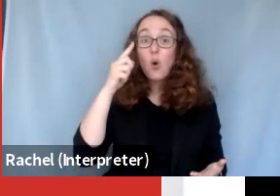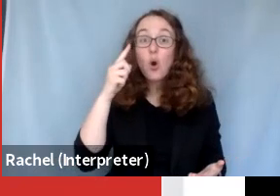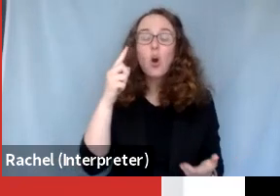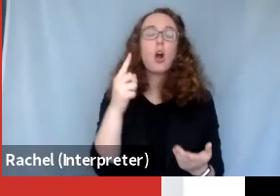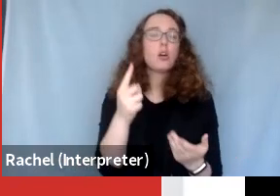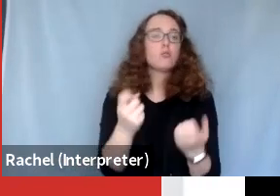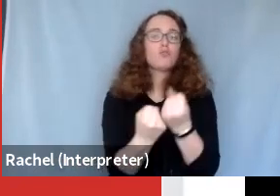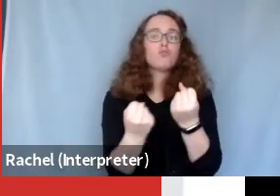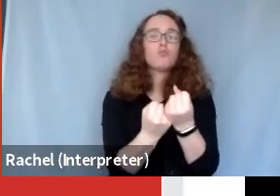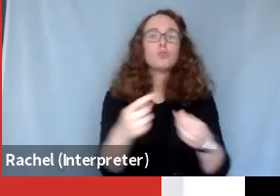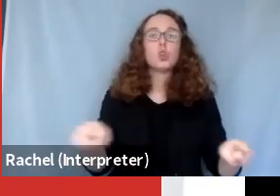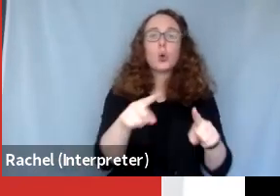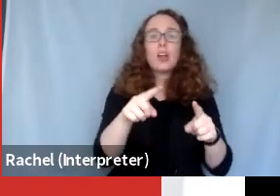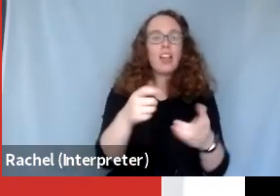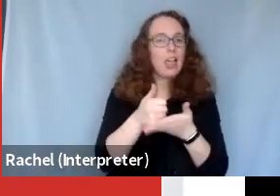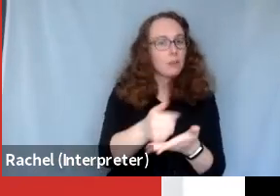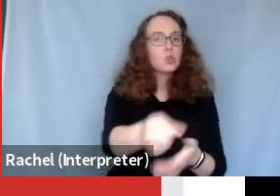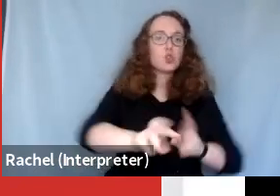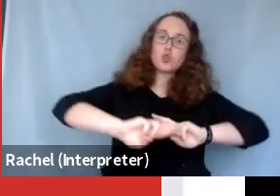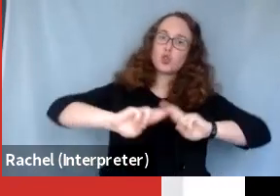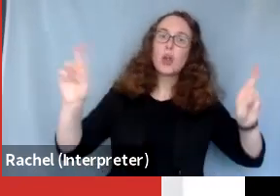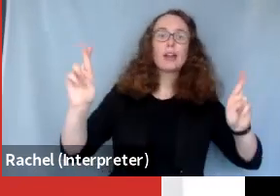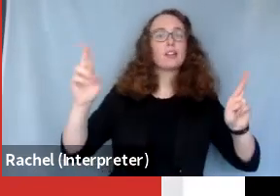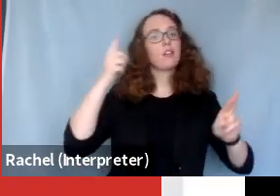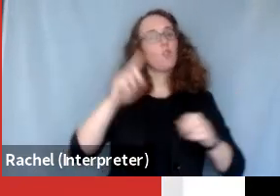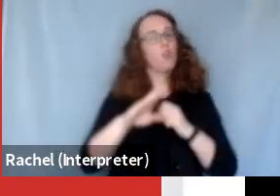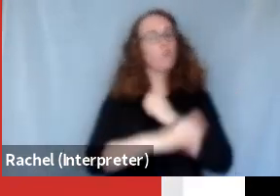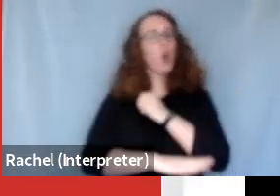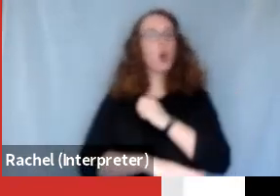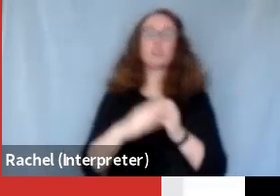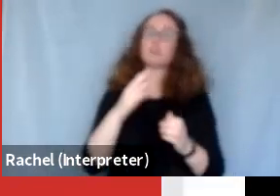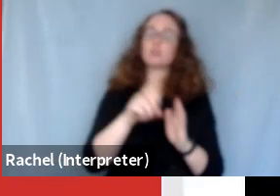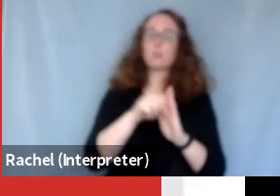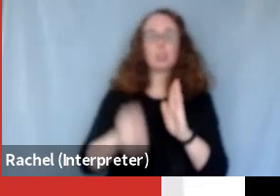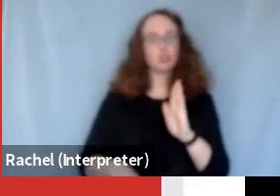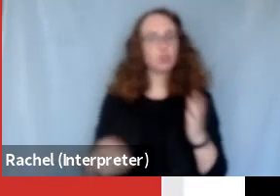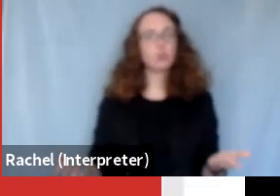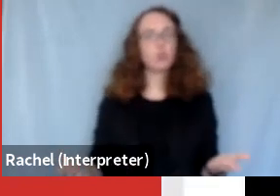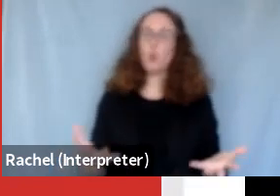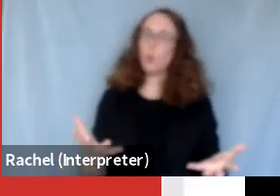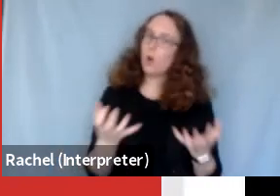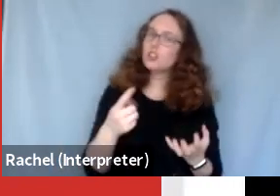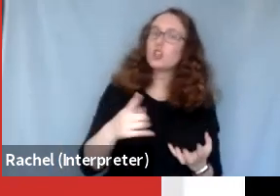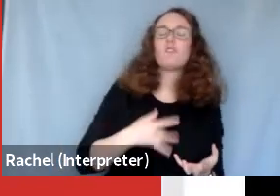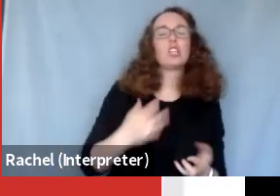the fall semester, and to be as successful as possible. We definitely want you cranking away and